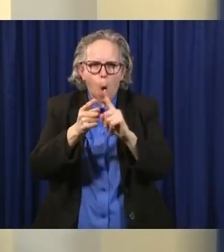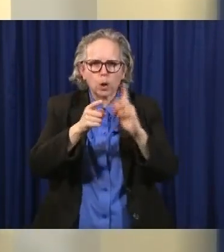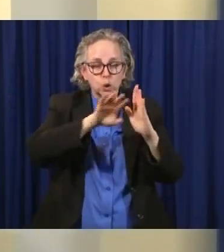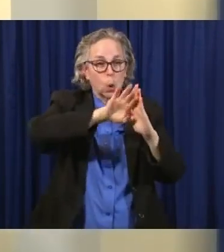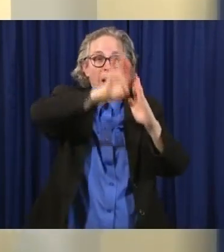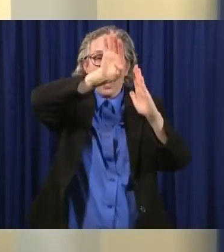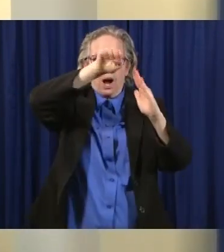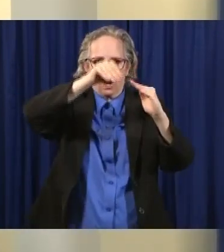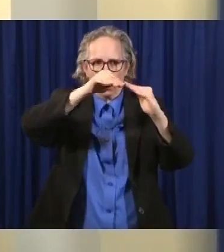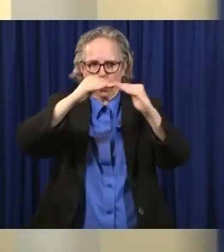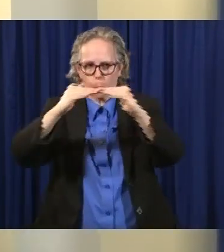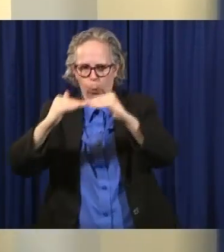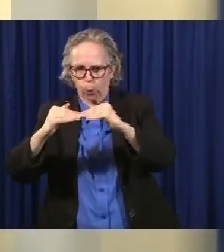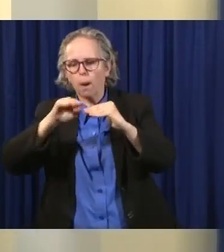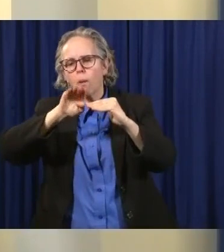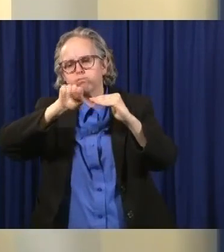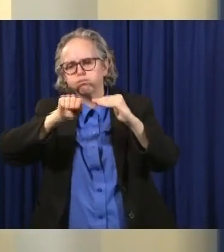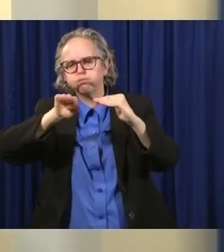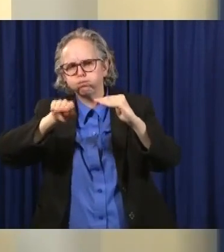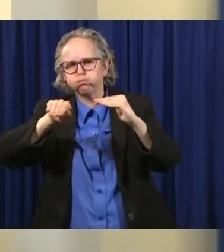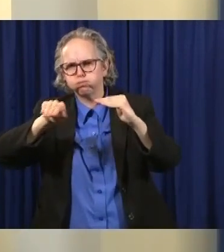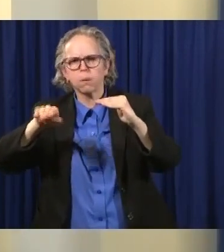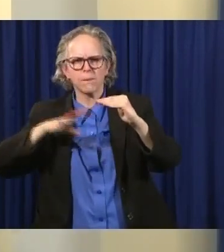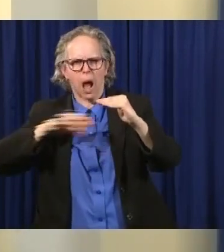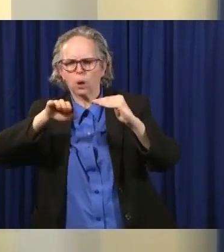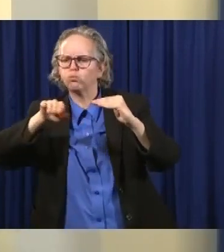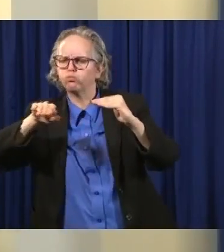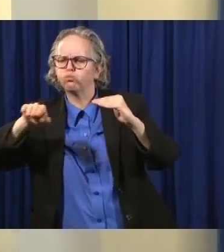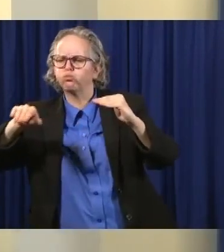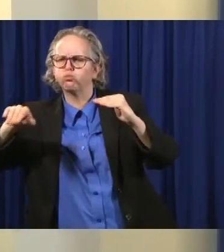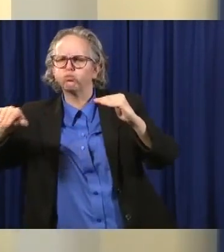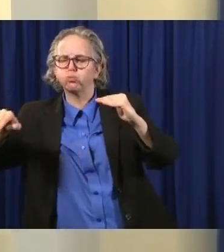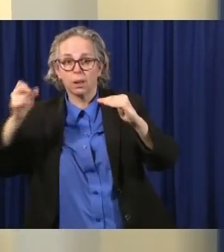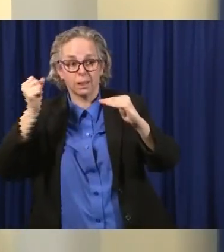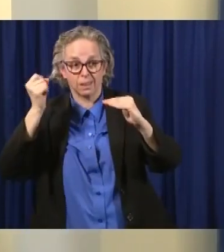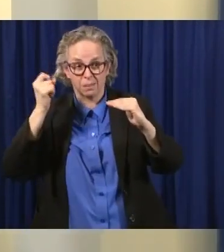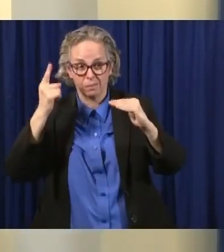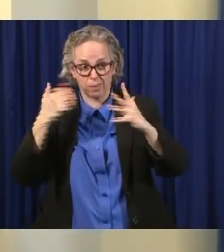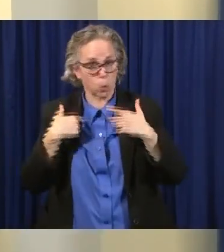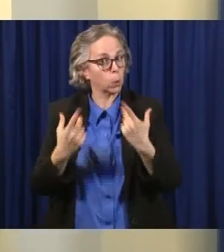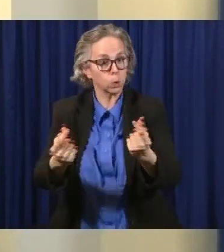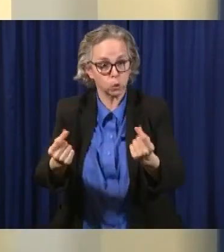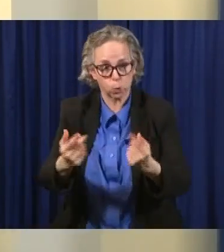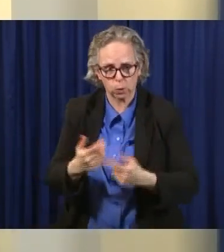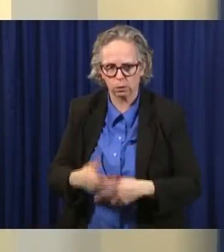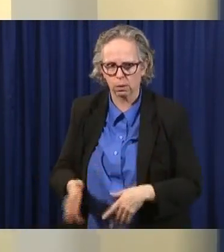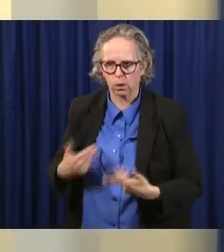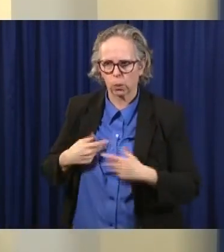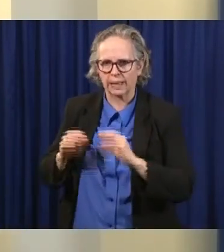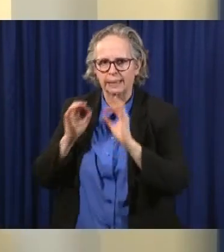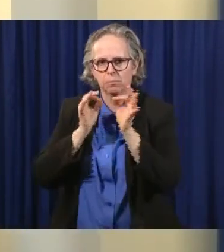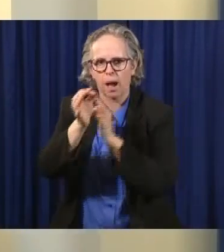CAN SPIKE PRETTY HIGH AGAIN. BUT OUR JOURNEY TO IS TO KEEP IT AS FLAT OR SMALL OF BUMP AS POSSIBLE.